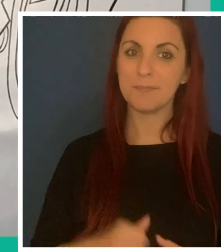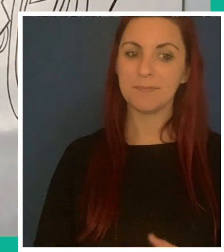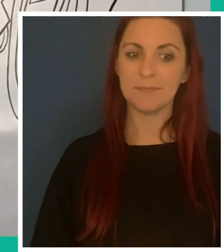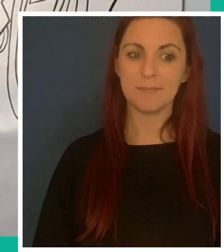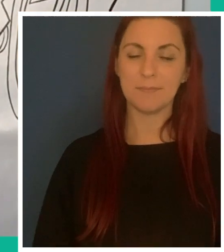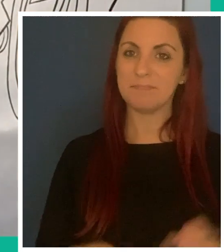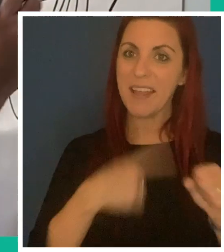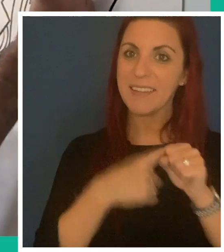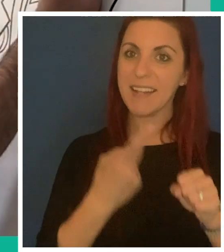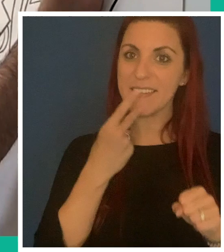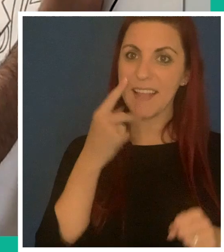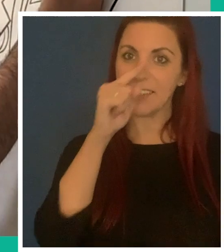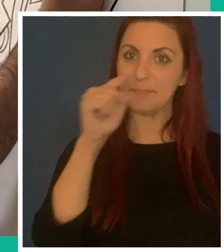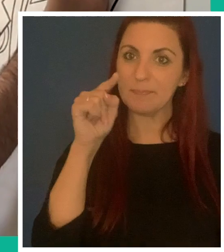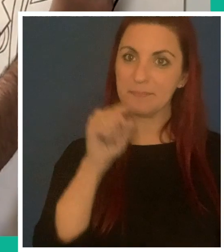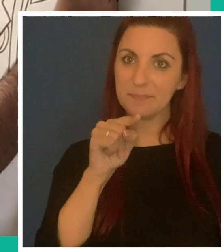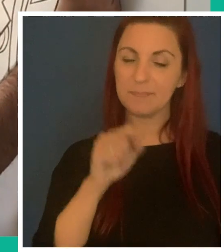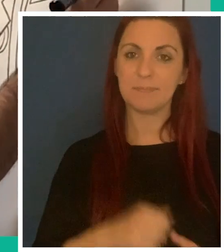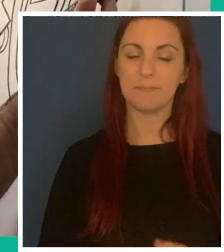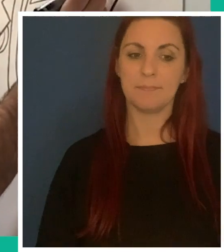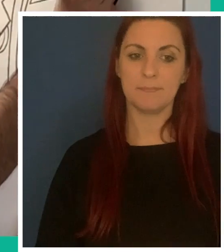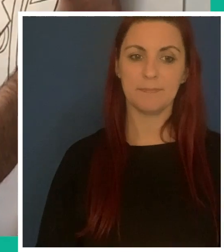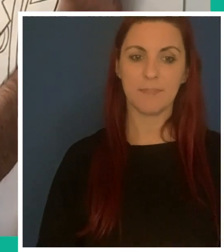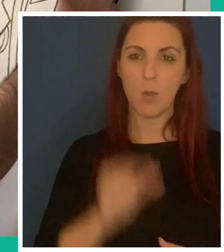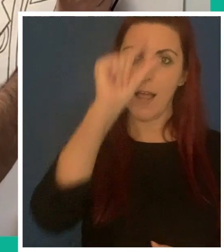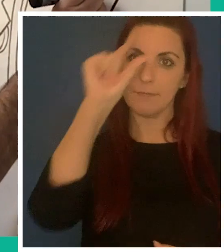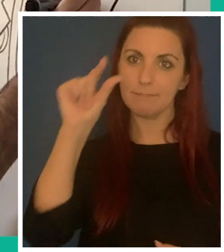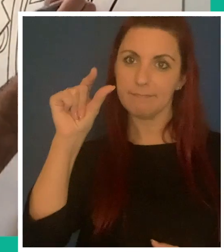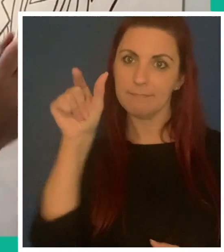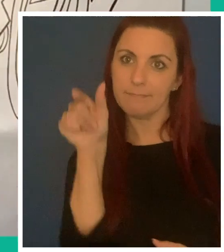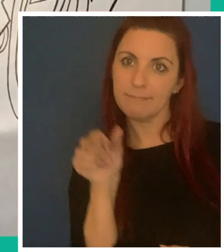And then a smaller one inside again, so out like this and back towards the body.